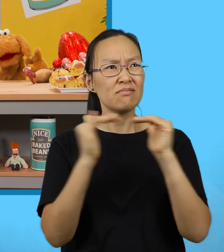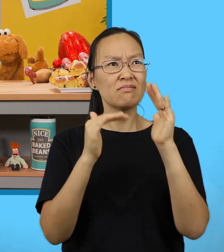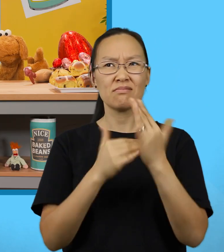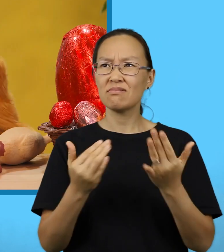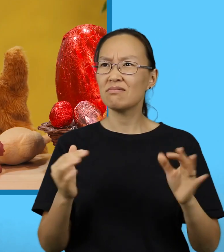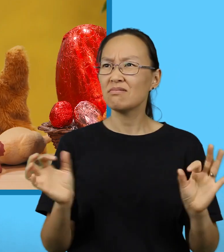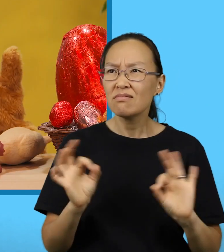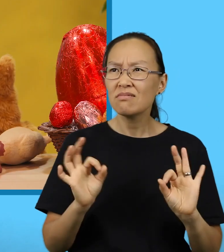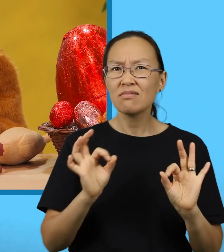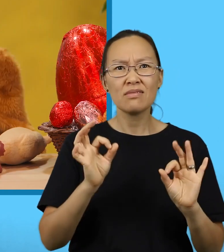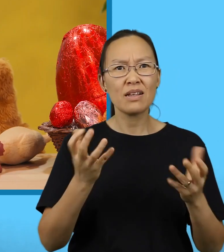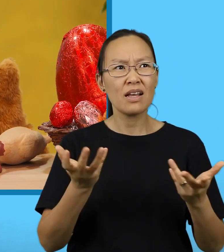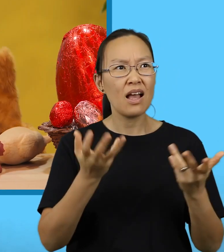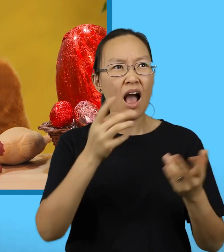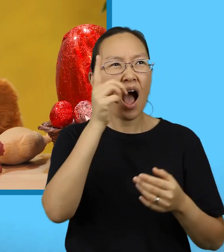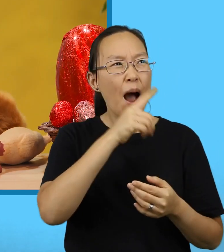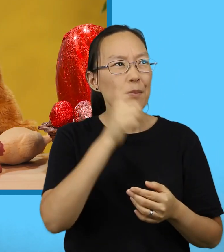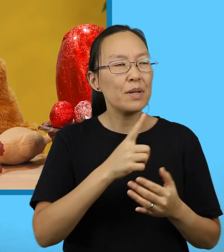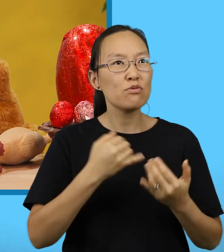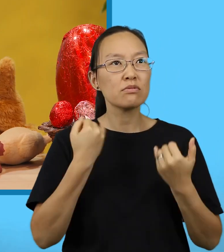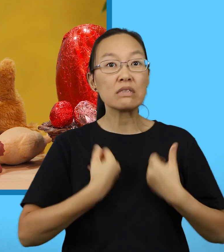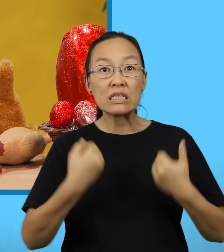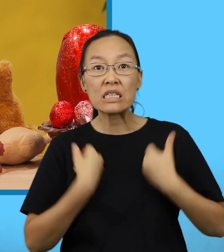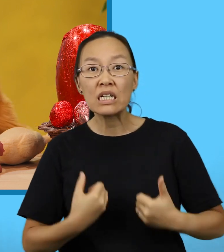I mean, people are still getting sick. Our world is still getting polluted.